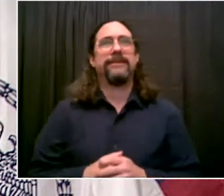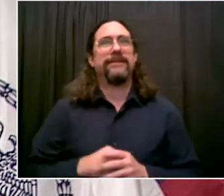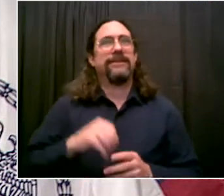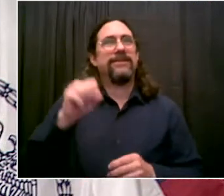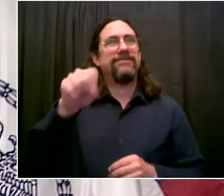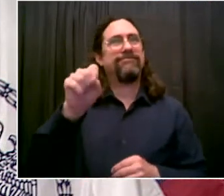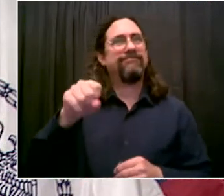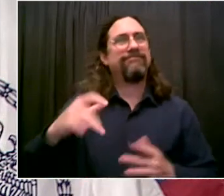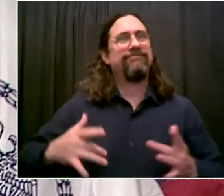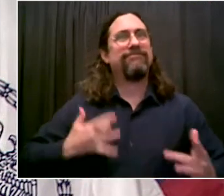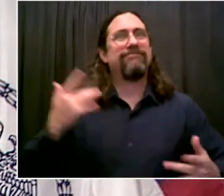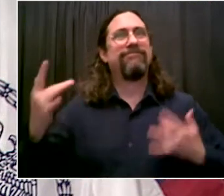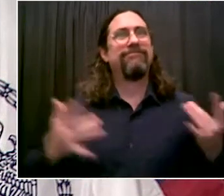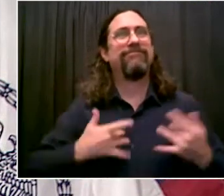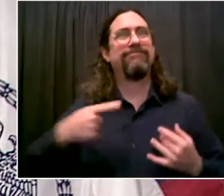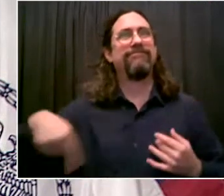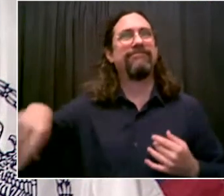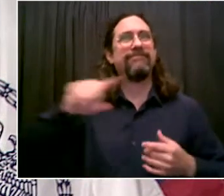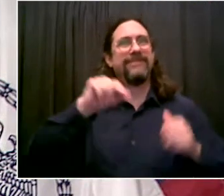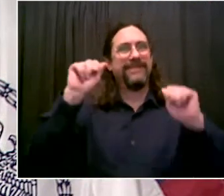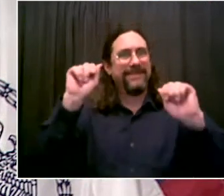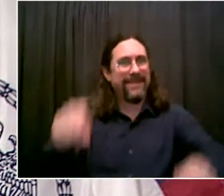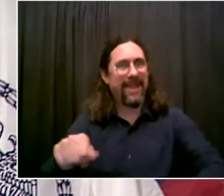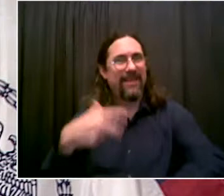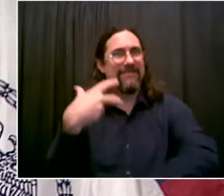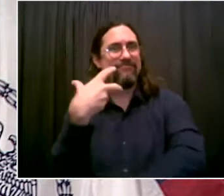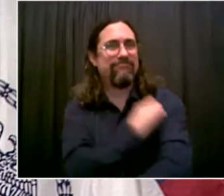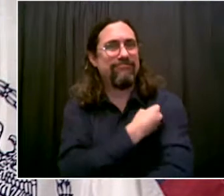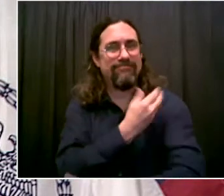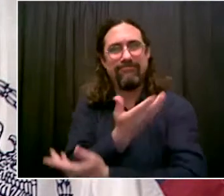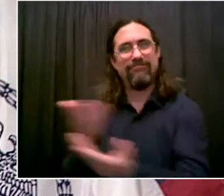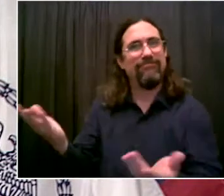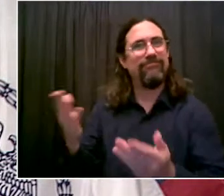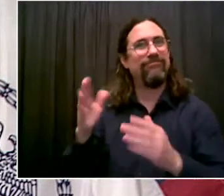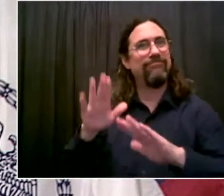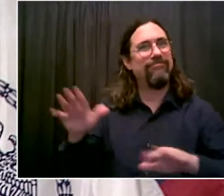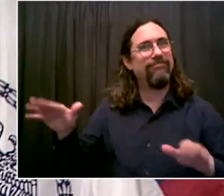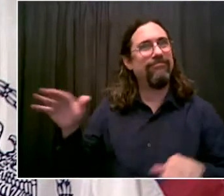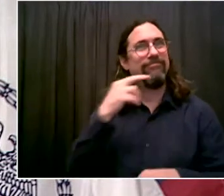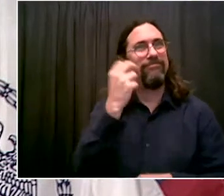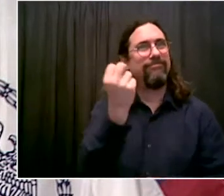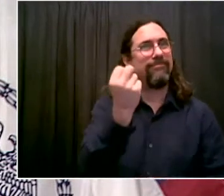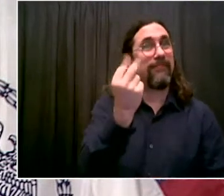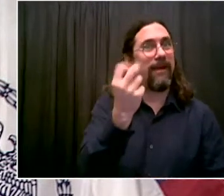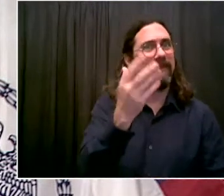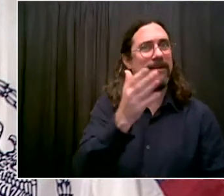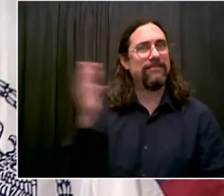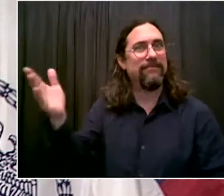BUT VERY EXCITING